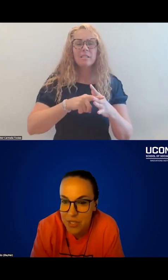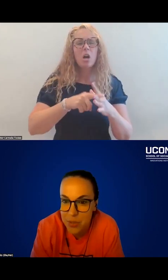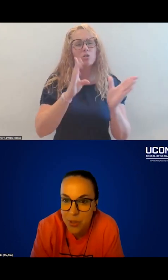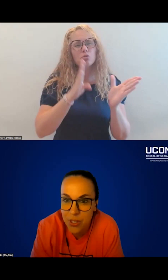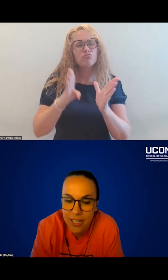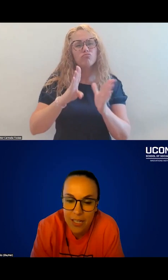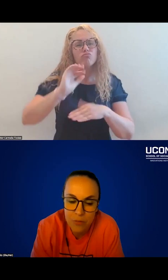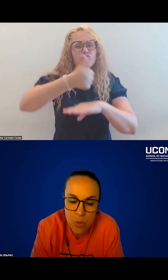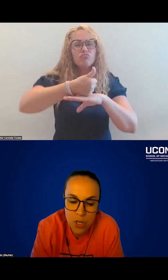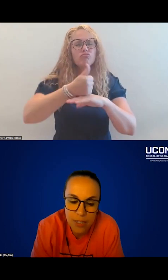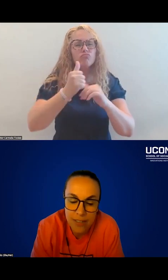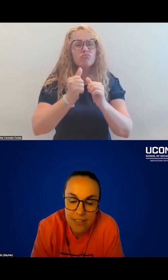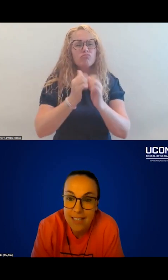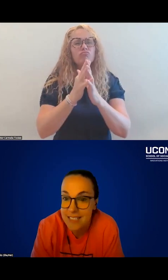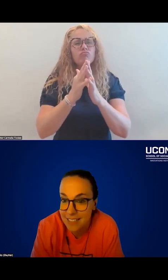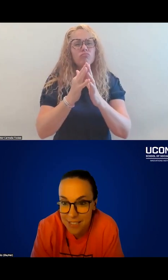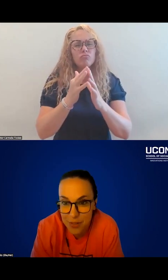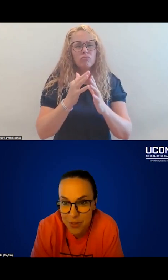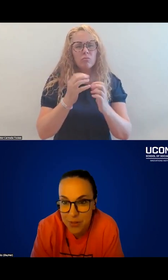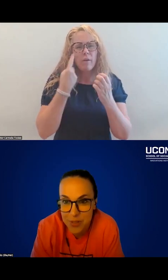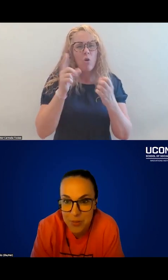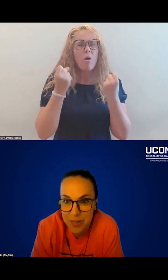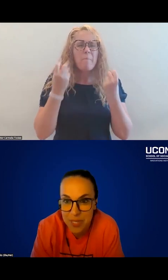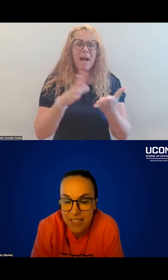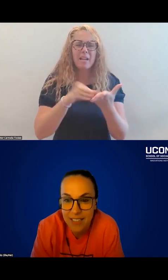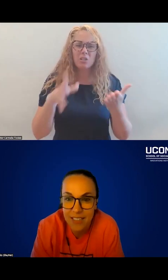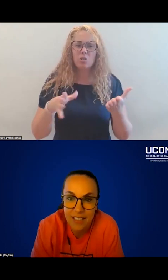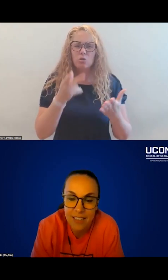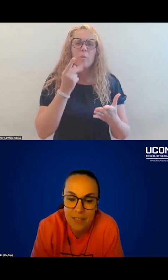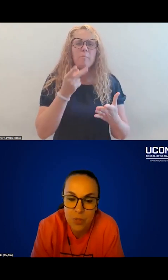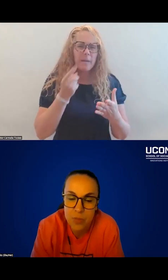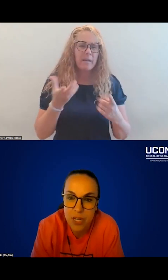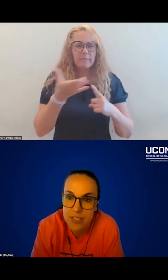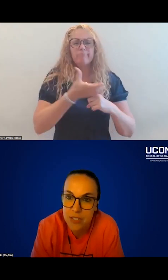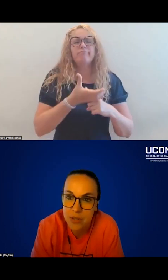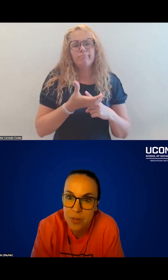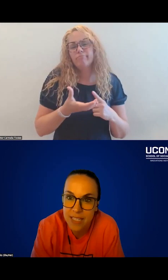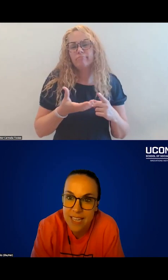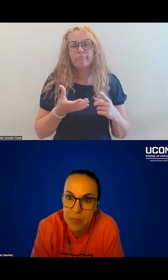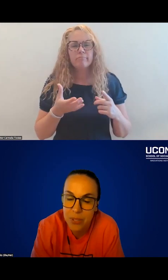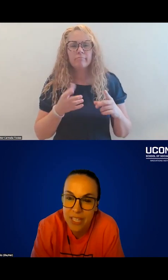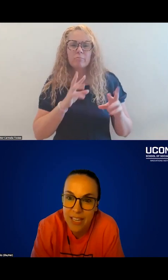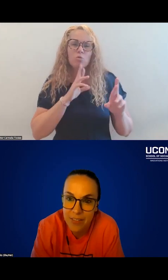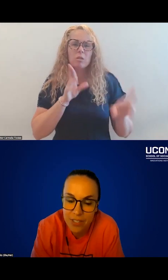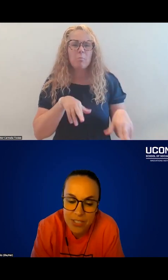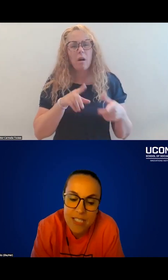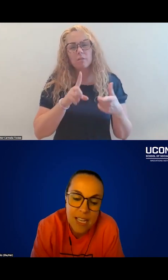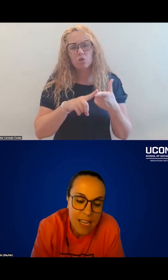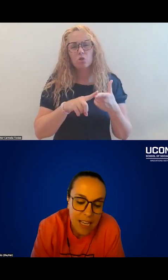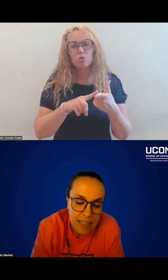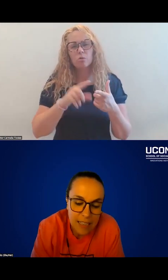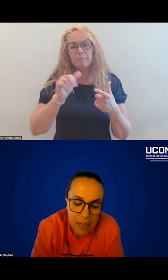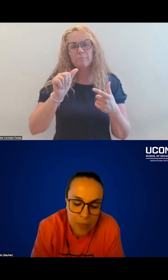THE SCHOOL TO HAVE LOTS AND LOTS OF STUDENTS TO WEAR PINK IN RESPONSE TO ANTI-BULLYING EFFORTS AND